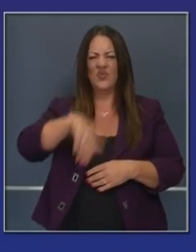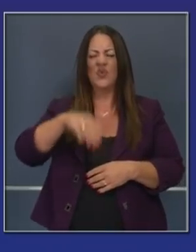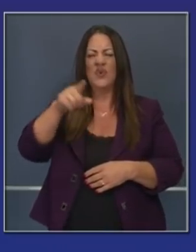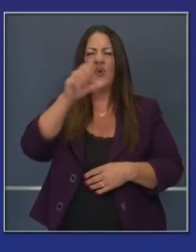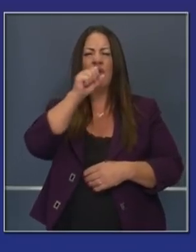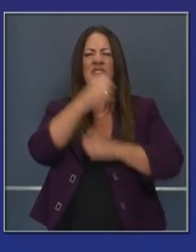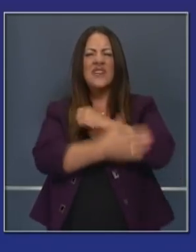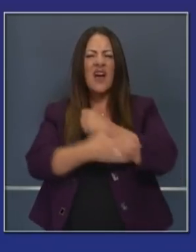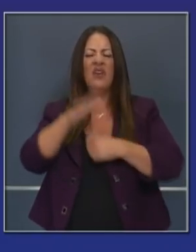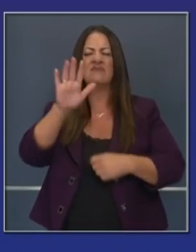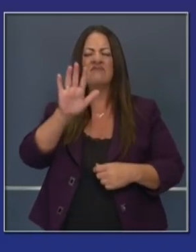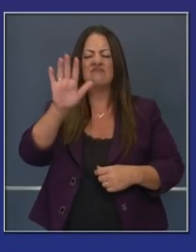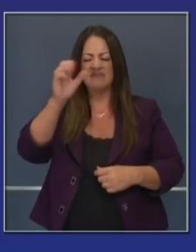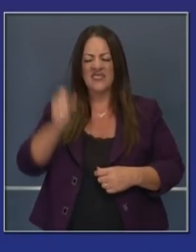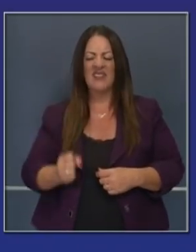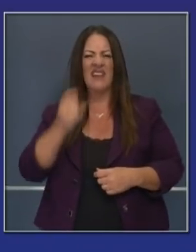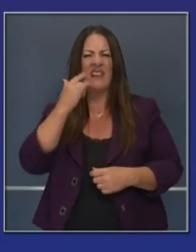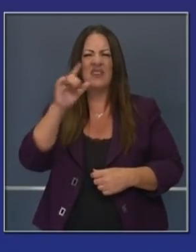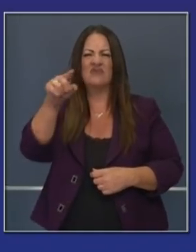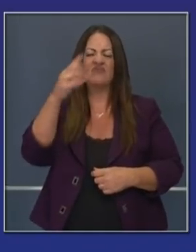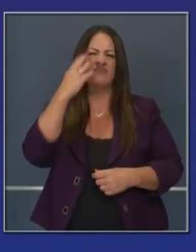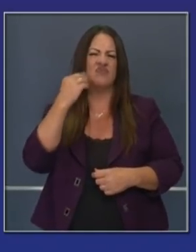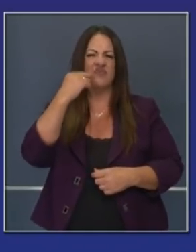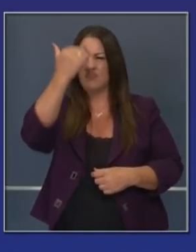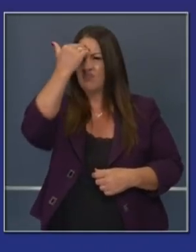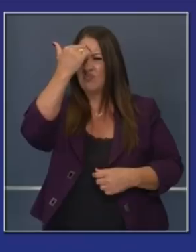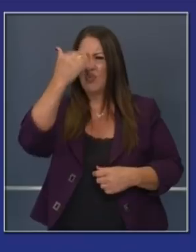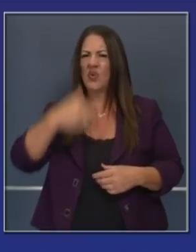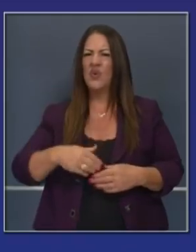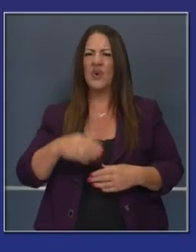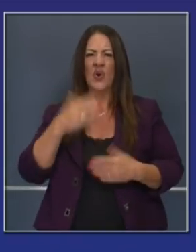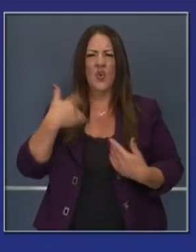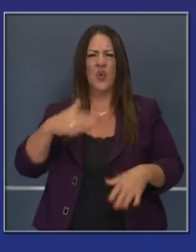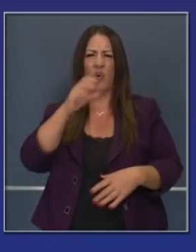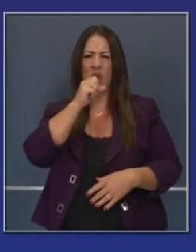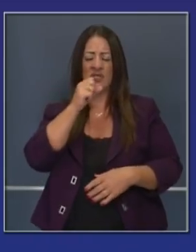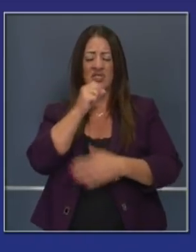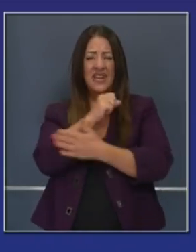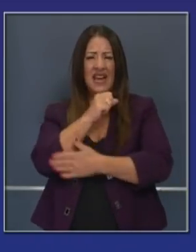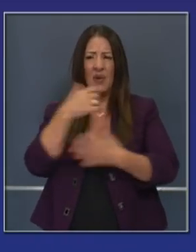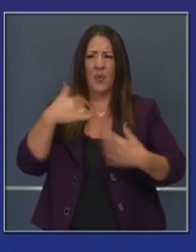GABRIEL MOUNTAINS. THOSE IN ORANGE COUNTY KNOW